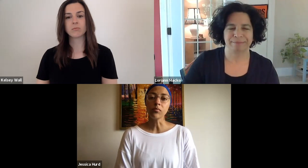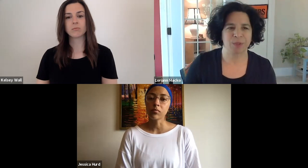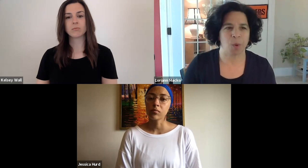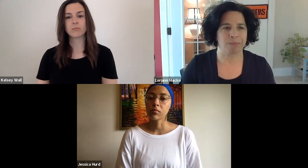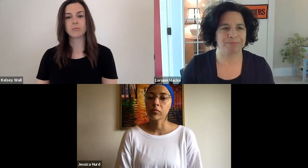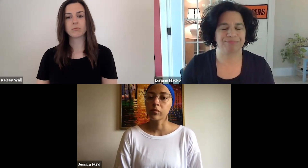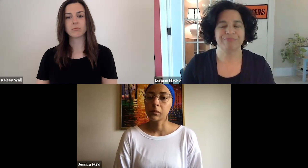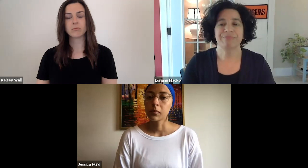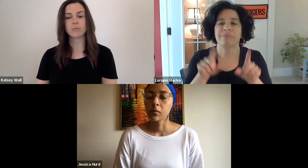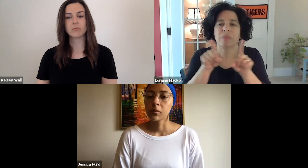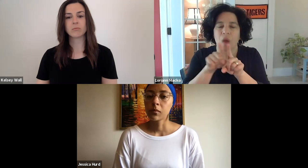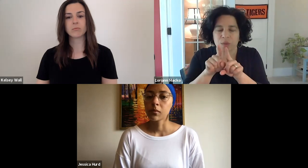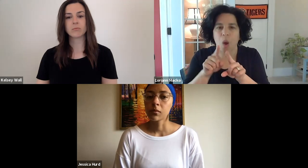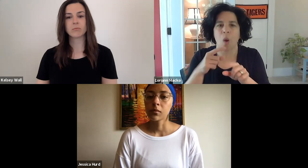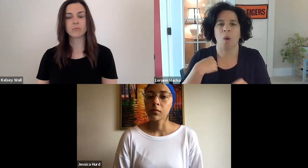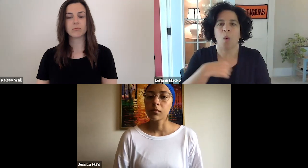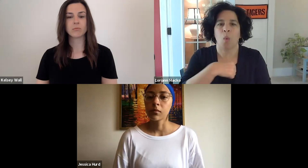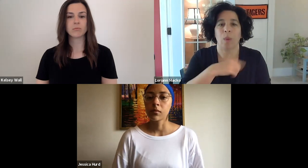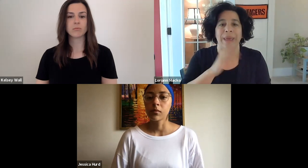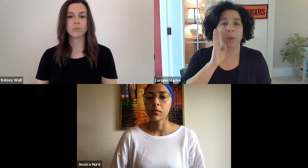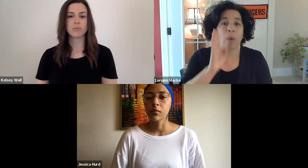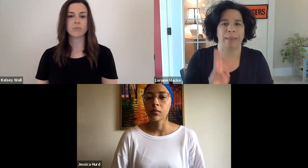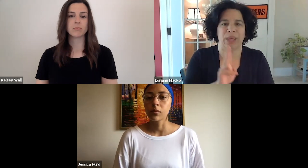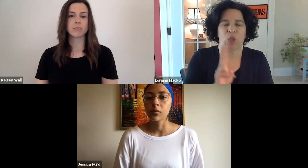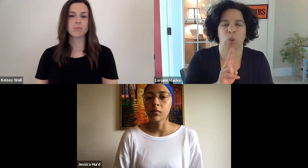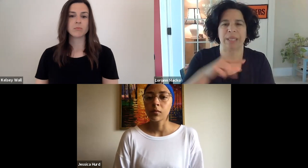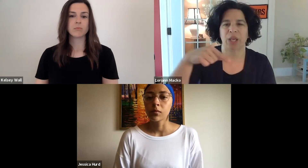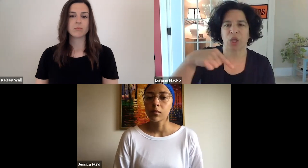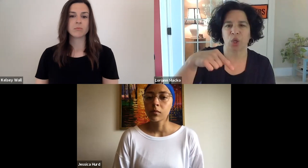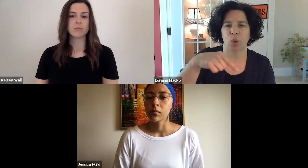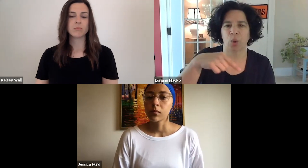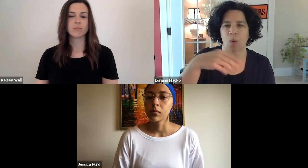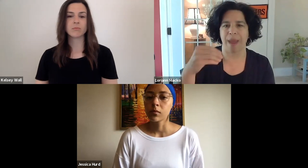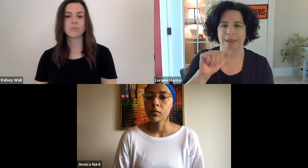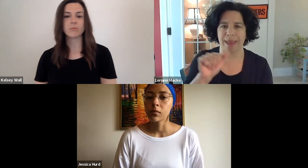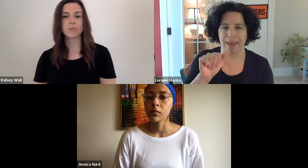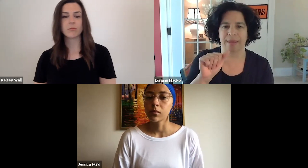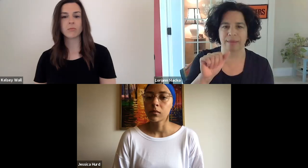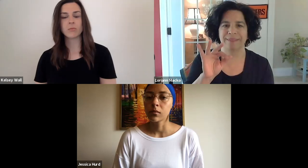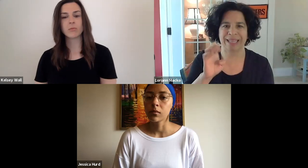and the PowerPoint larger and smaller by clicking on the vertical line between the two sections and moving it and adjusting it.